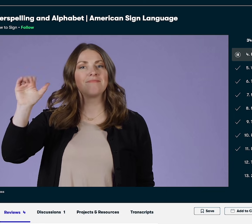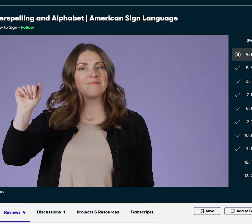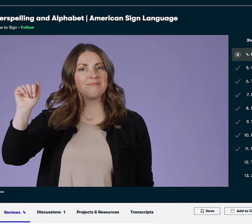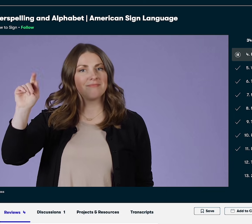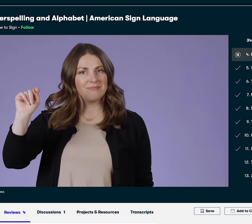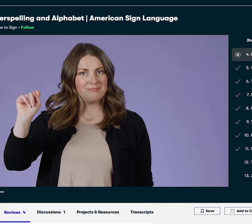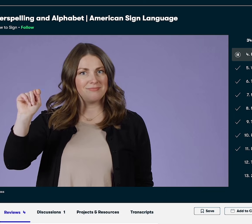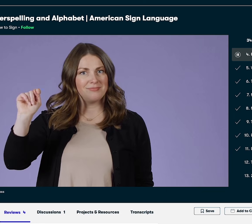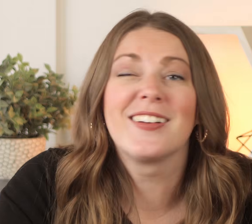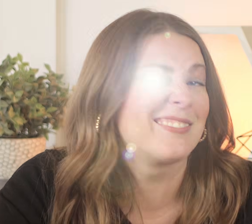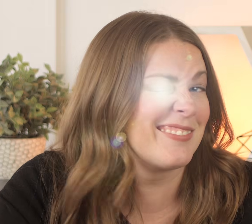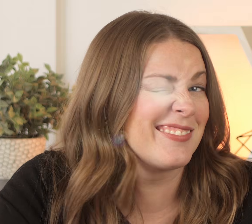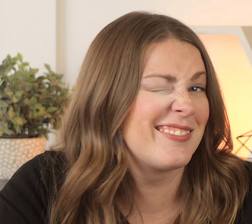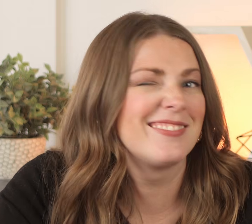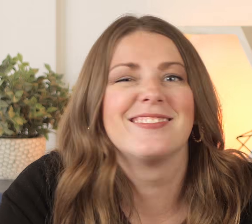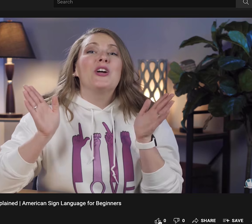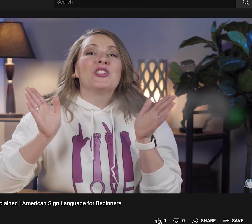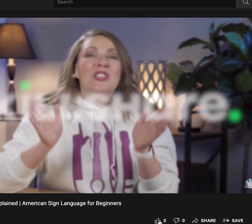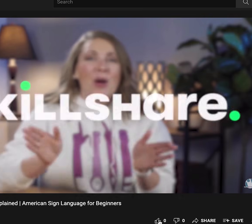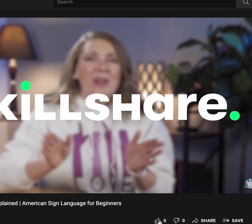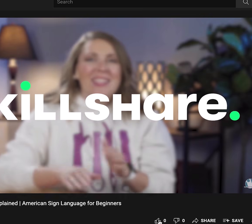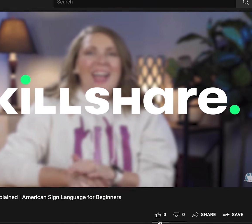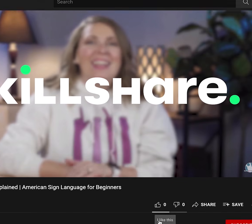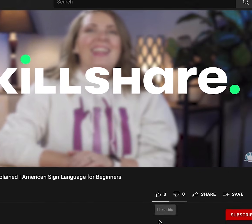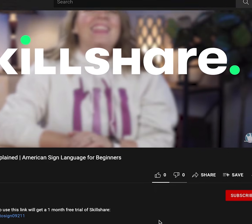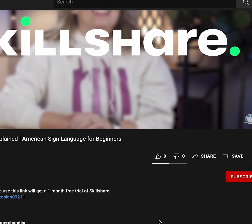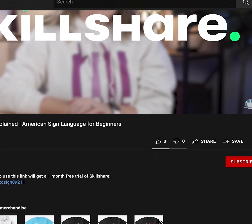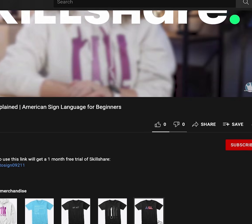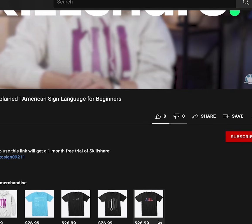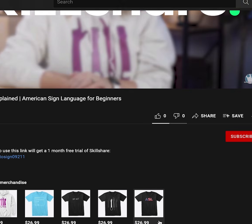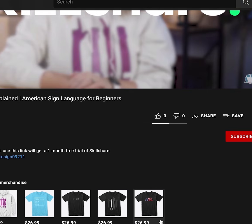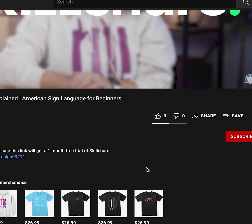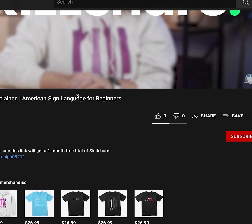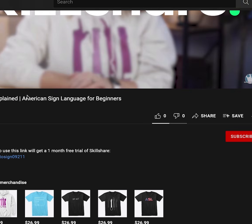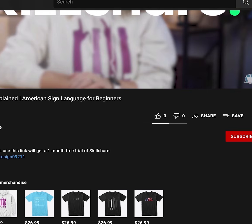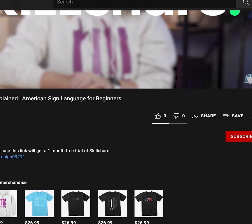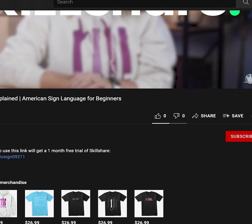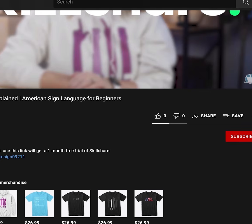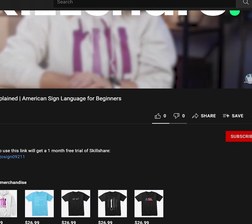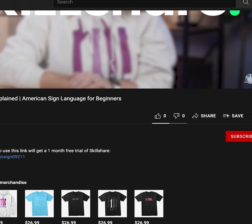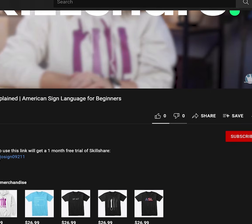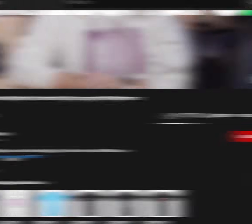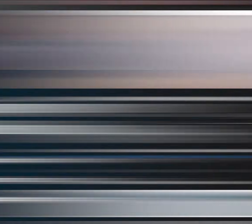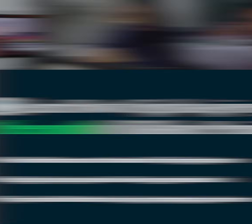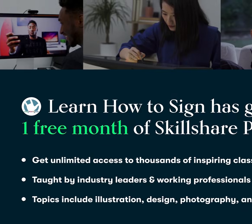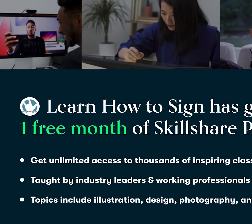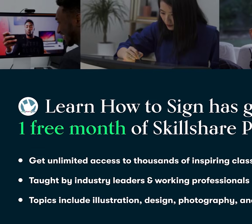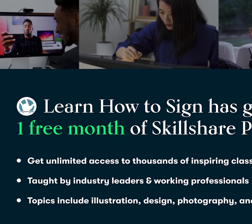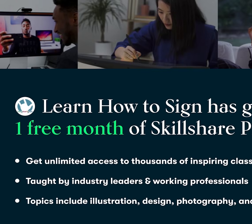recognize a teacher. The first 1,000 people to use the link will get a one month free trial